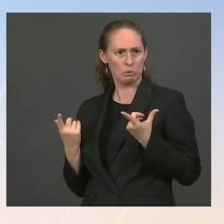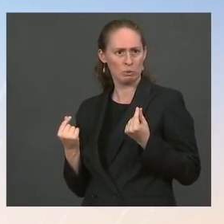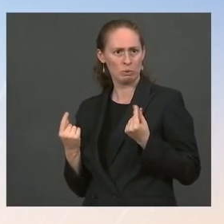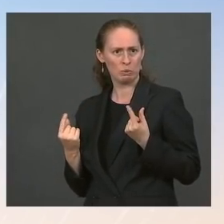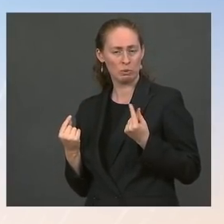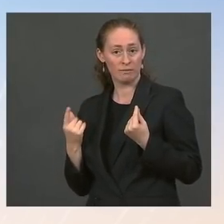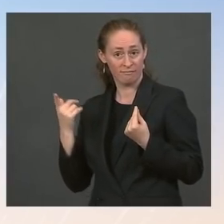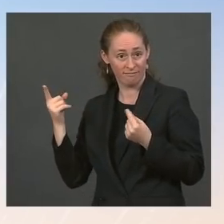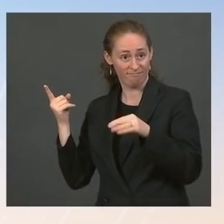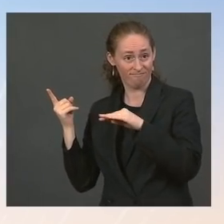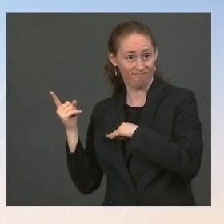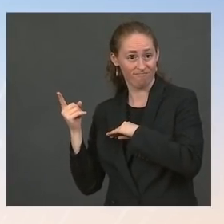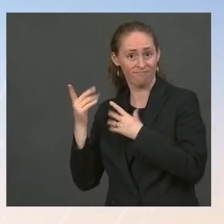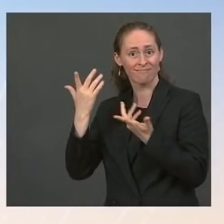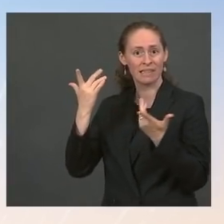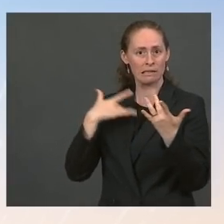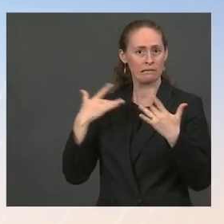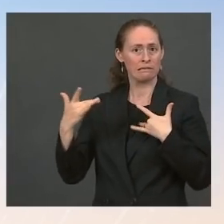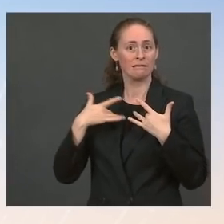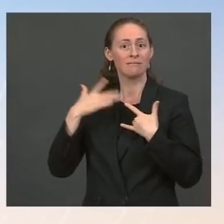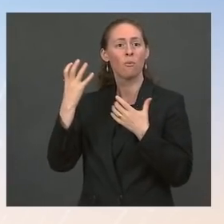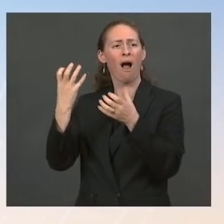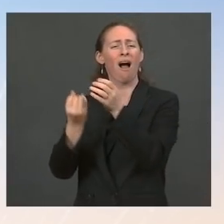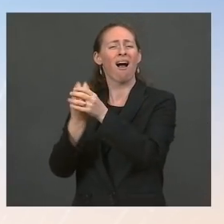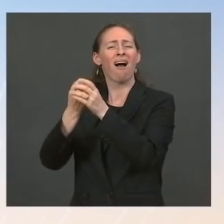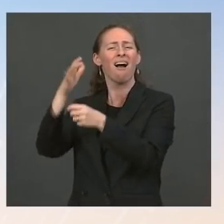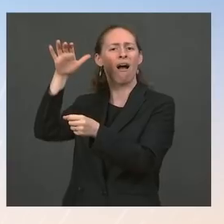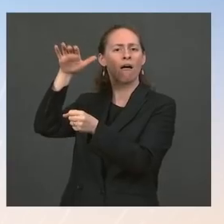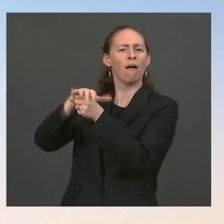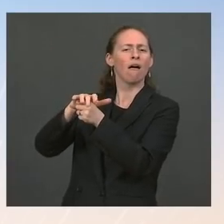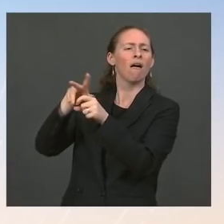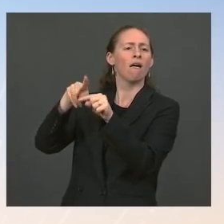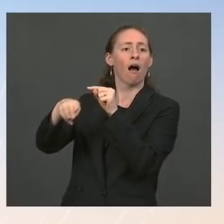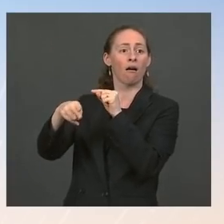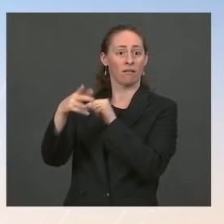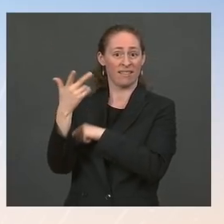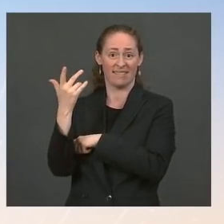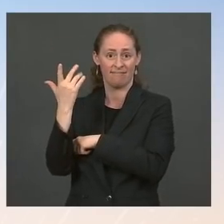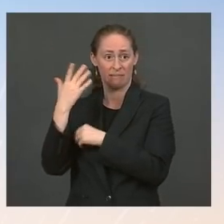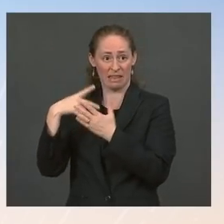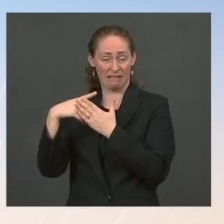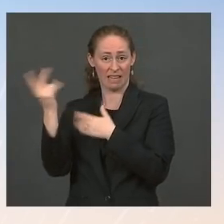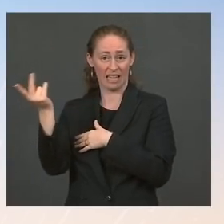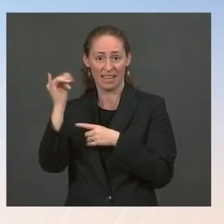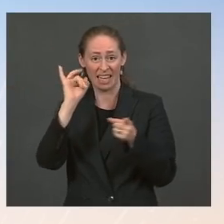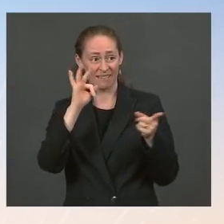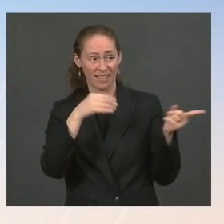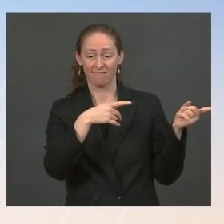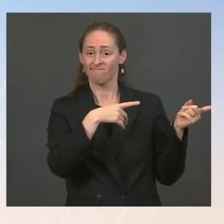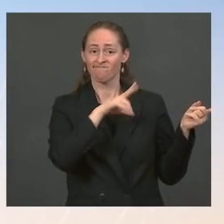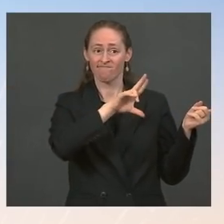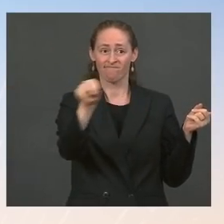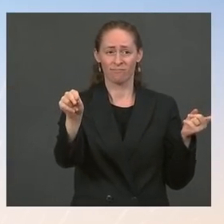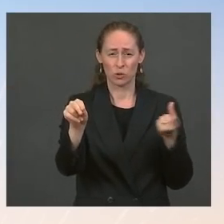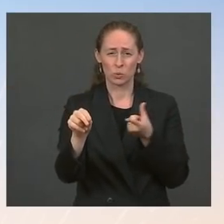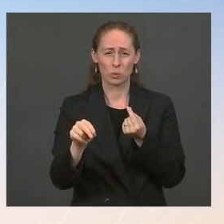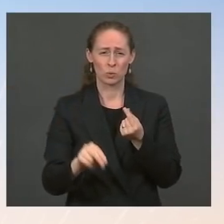if a Clean Energy Standard or CEPP is not in his final proposal? Ms. Psaki: Well, President Biden has been clear about what he supports.